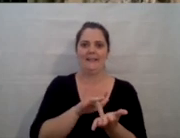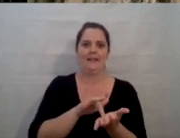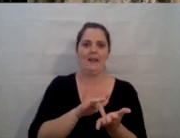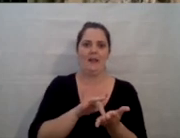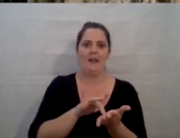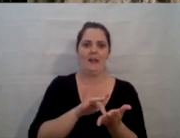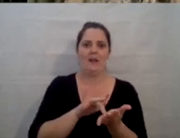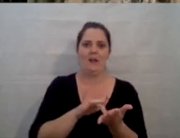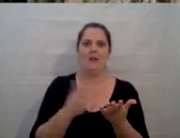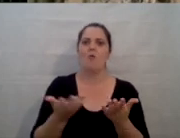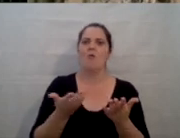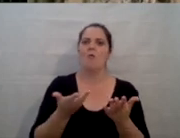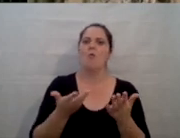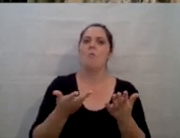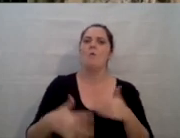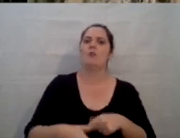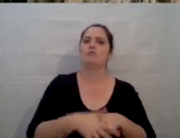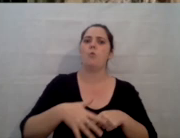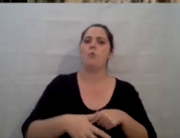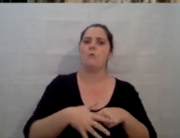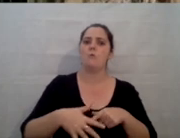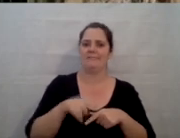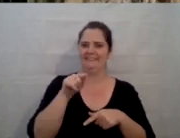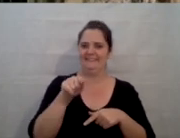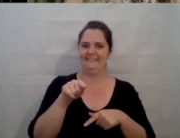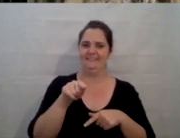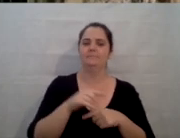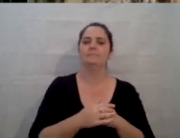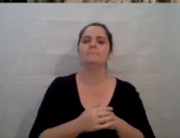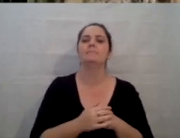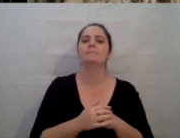the groin is in the centre, and you can see that the hips are up